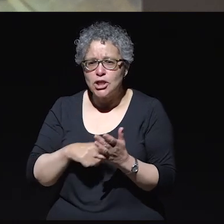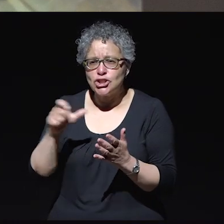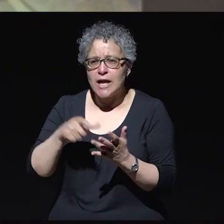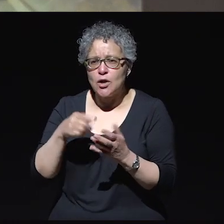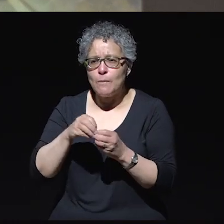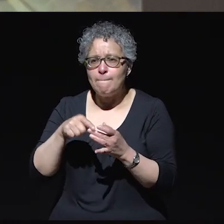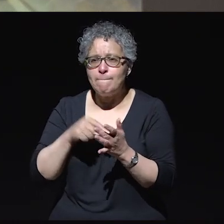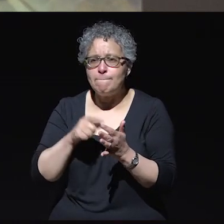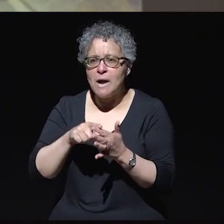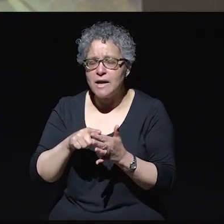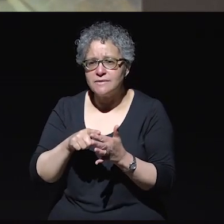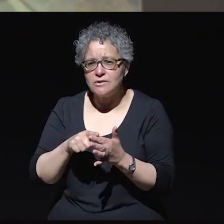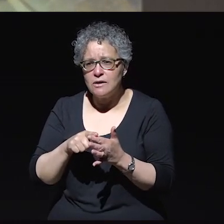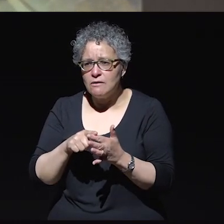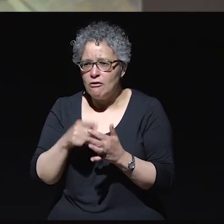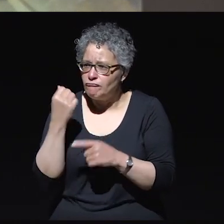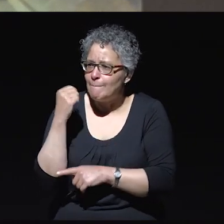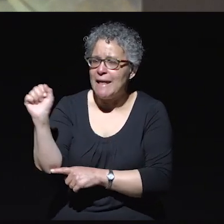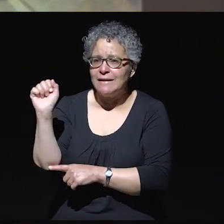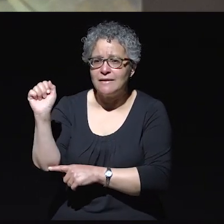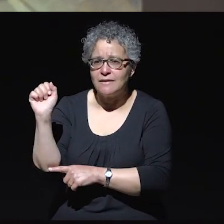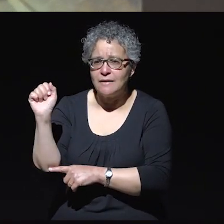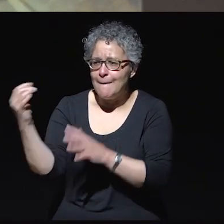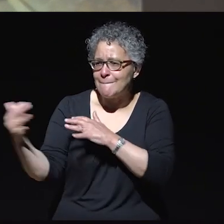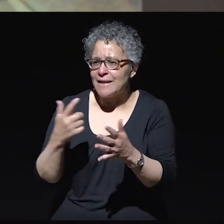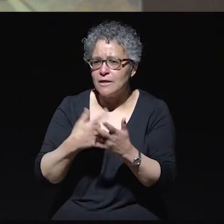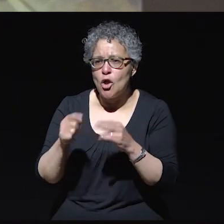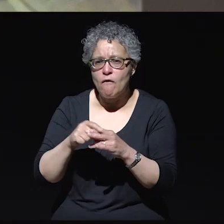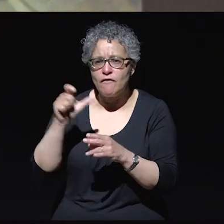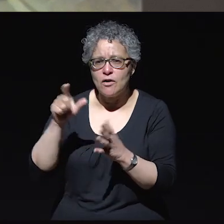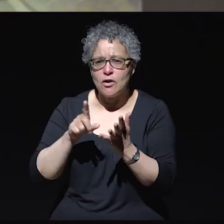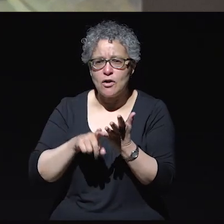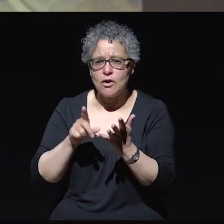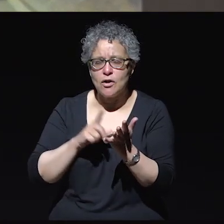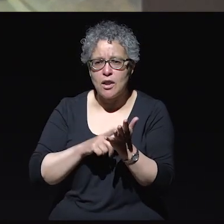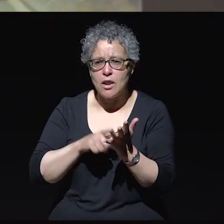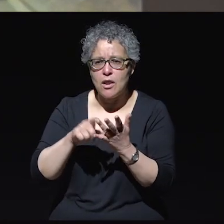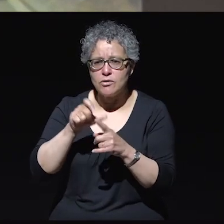the Battle of Culloden in 1746, and to remind ourselves that actually 'The Blue Boy' was exhibited,